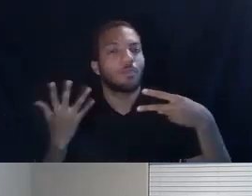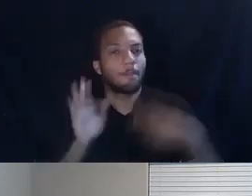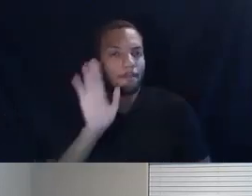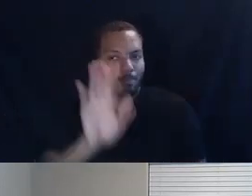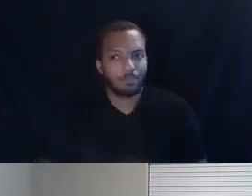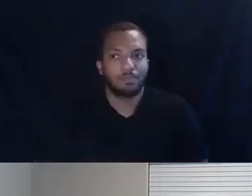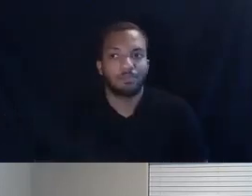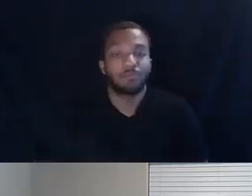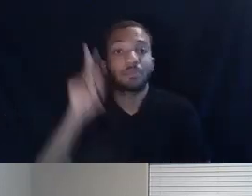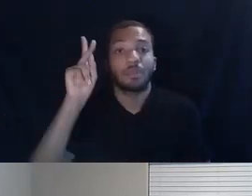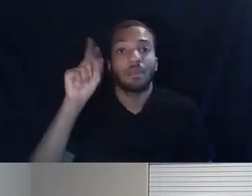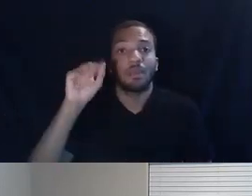Kamesha, if you wanna start off.